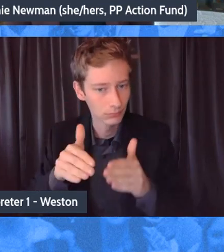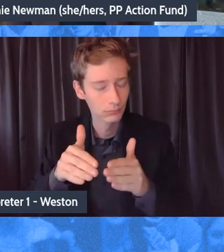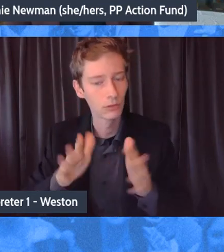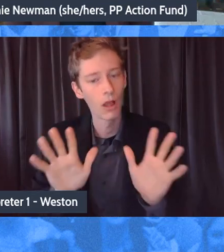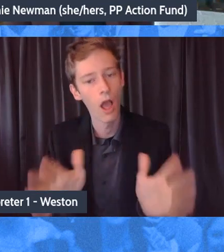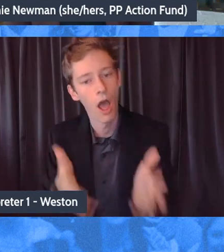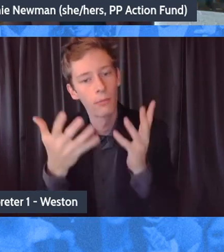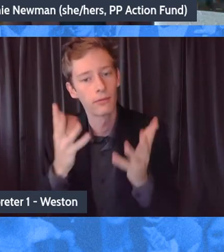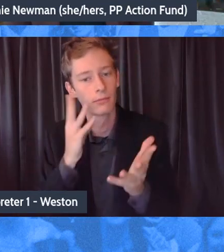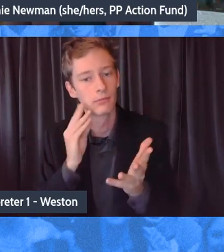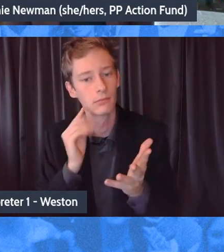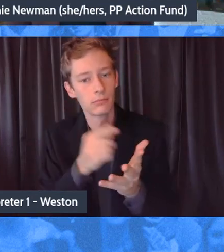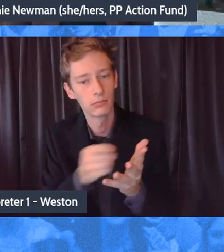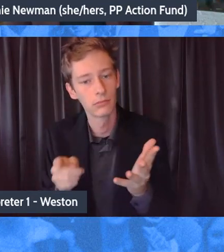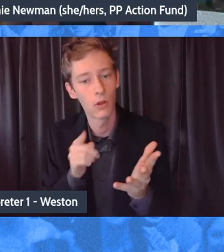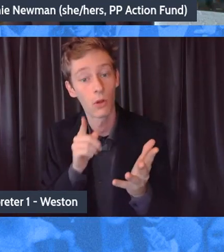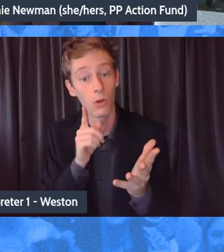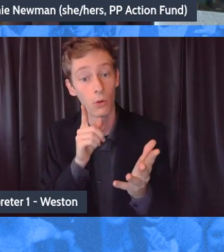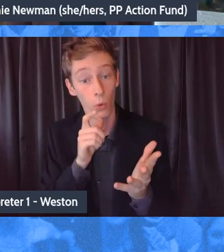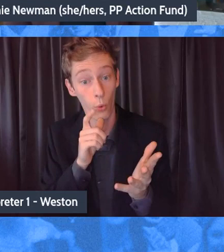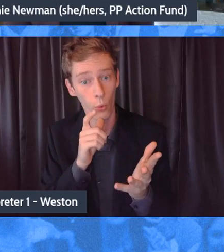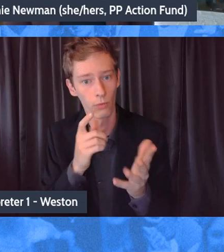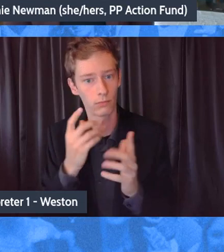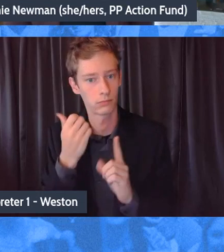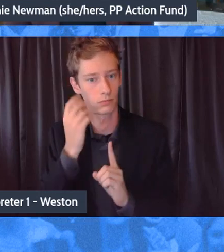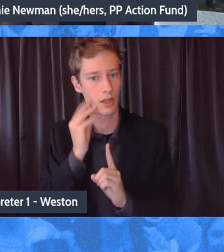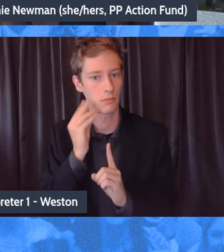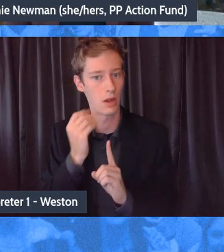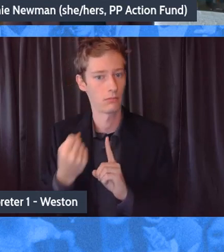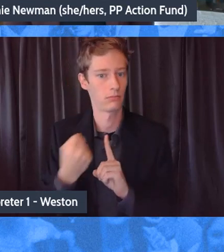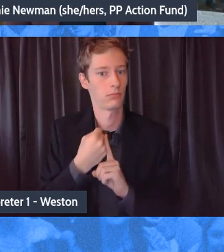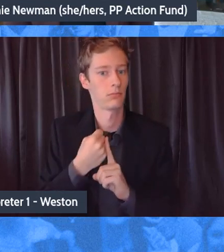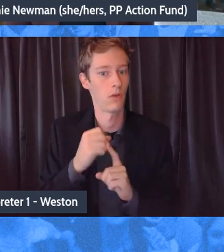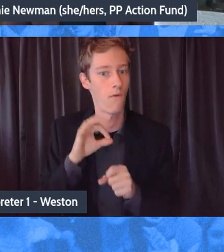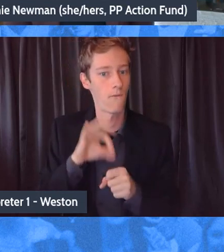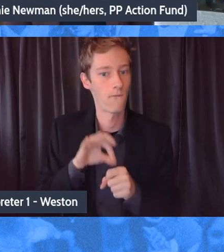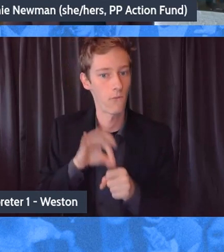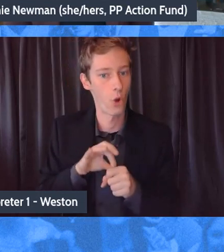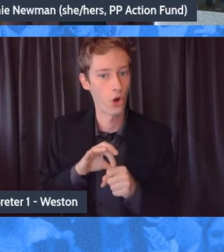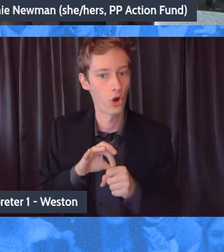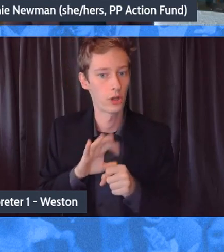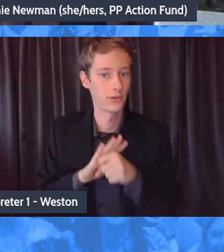of those who are impacted by voter suppression and bringing them into the conversation. And so this summer,